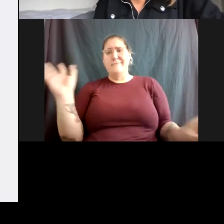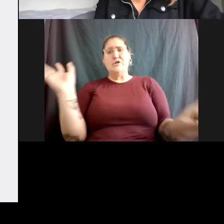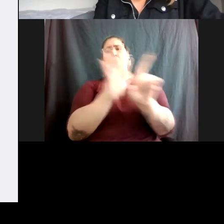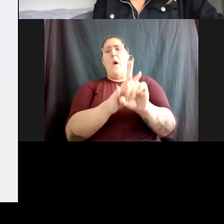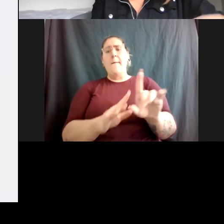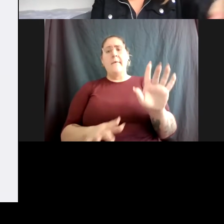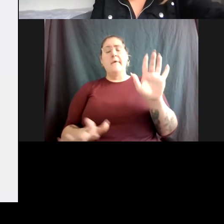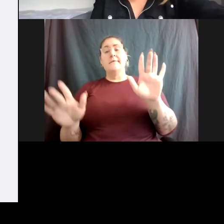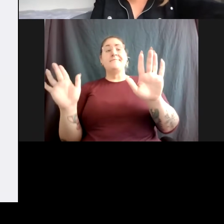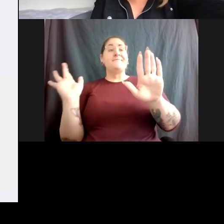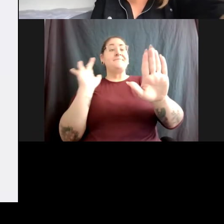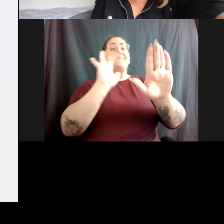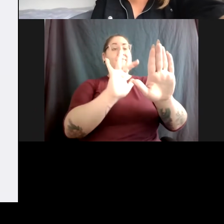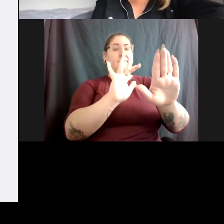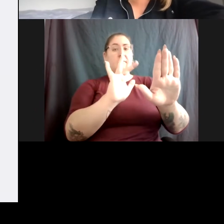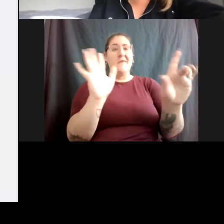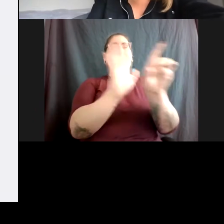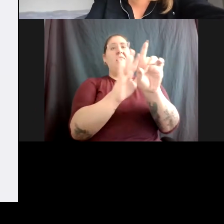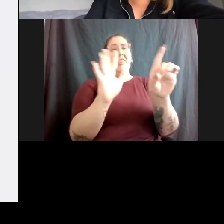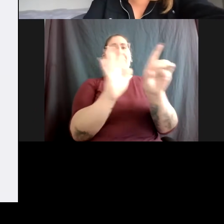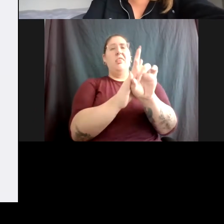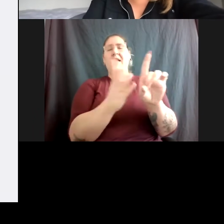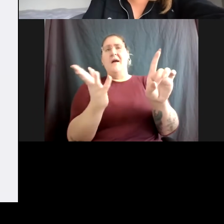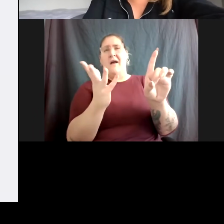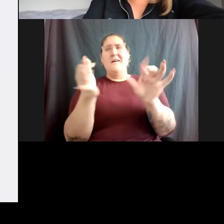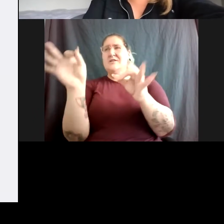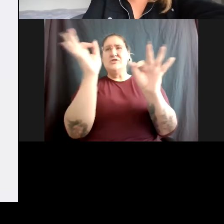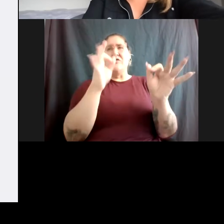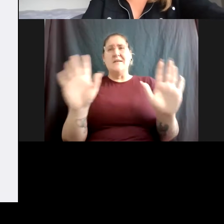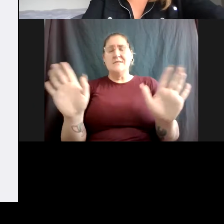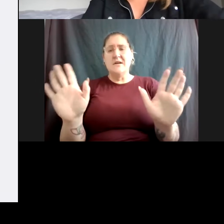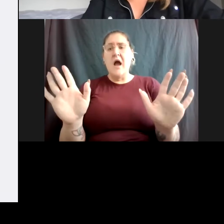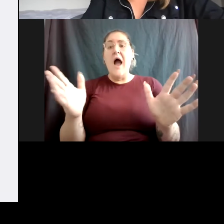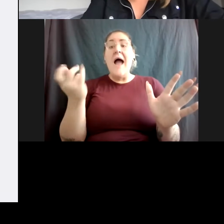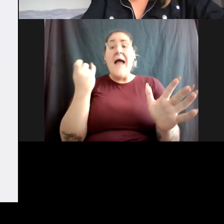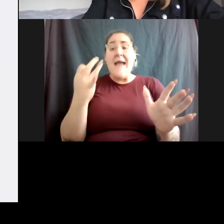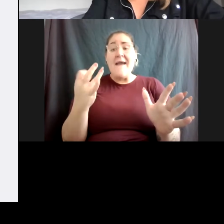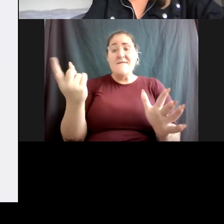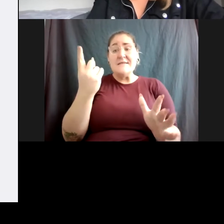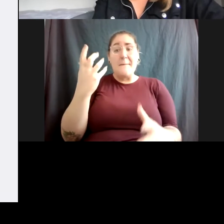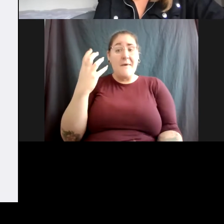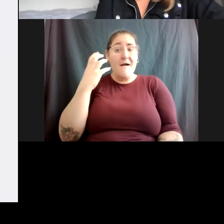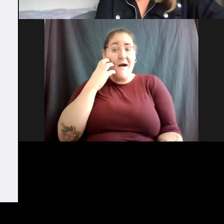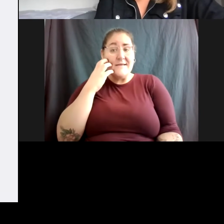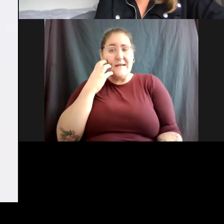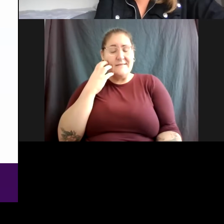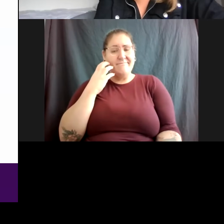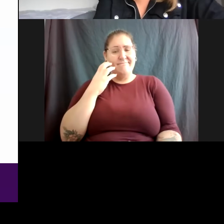to priority content, core content, to be put within a hover interaction. So, let's unpack